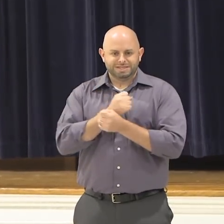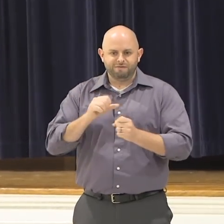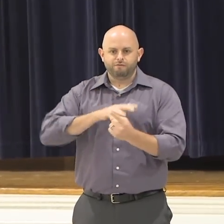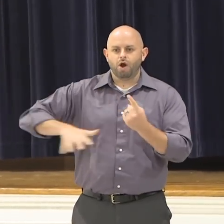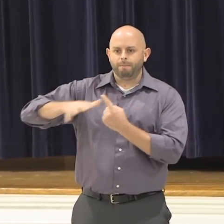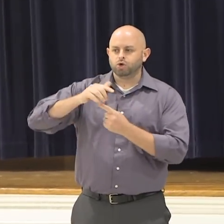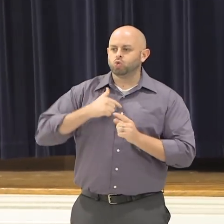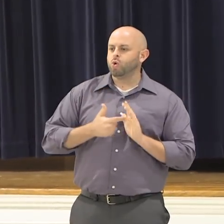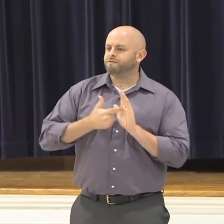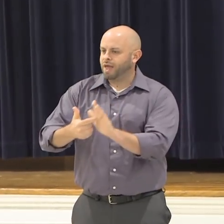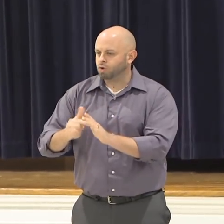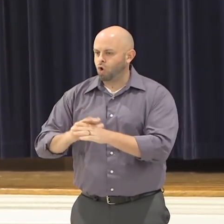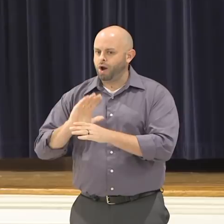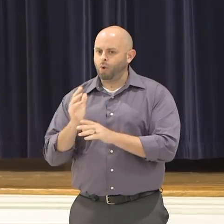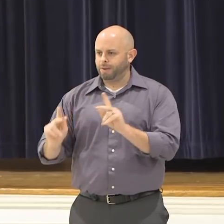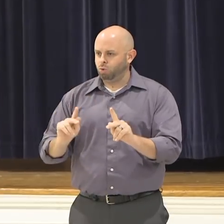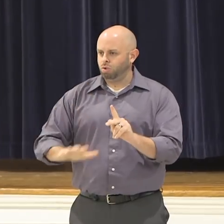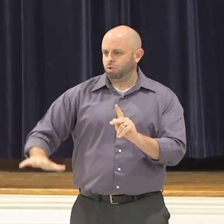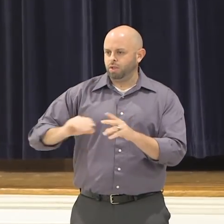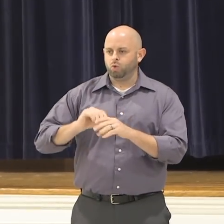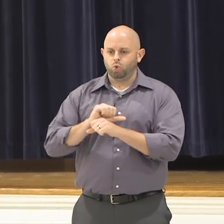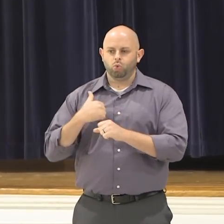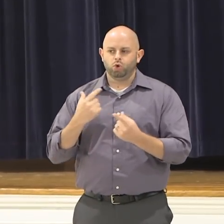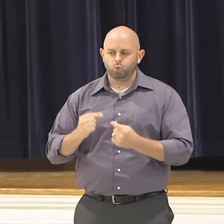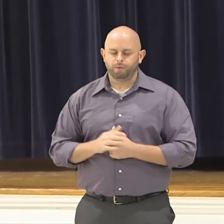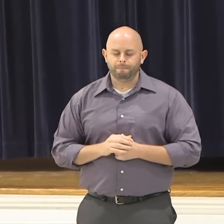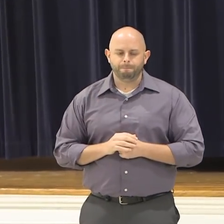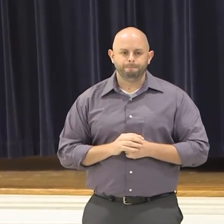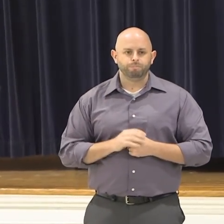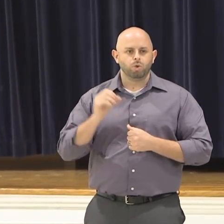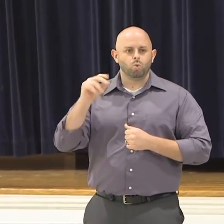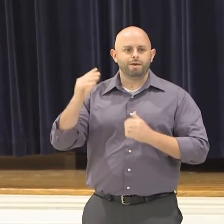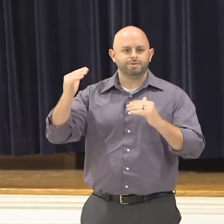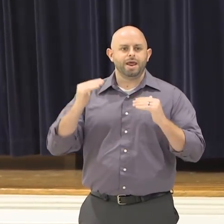and to be people focused in the work that we're doing ok next you ready other